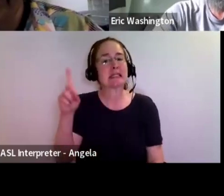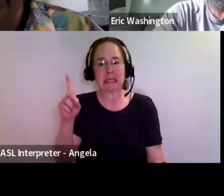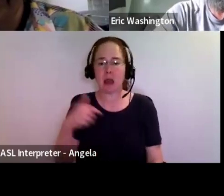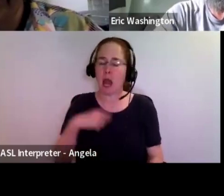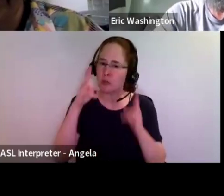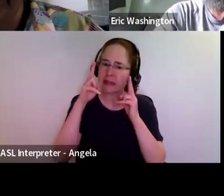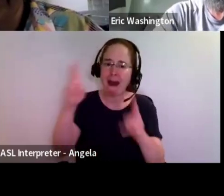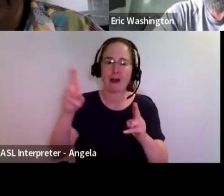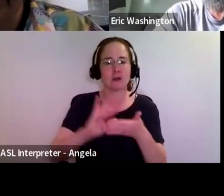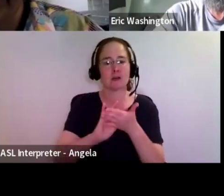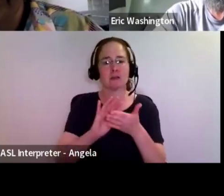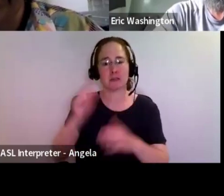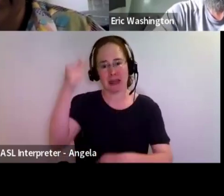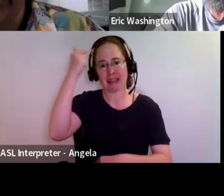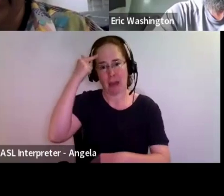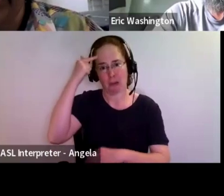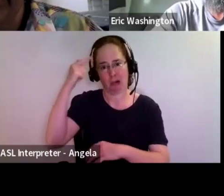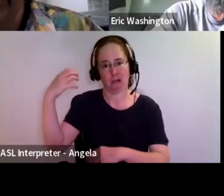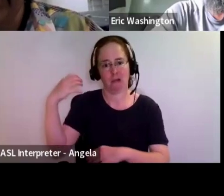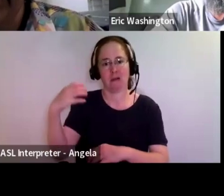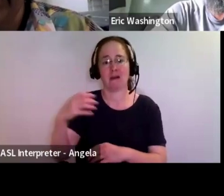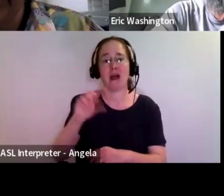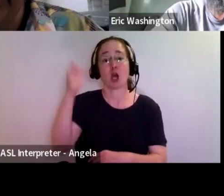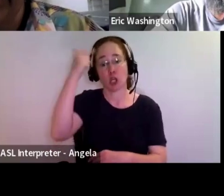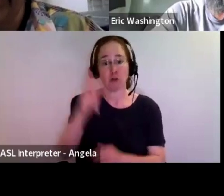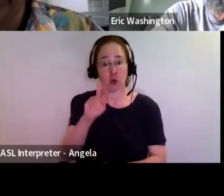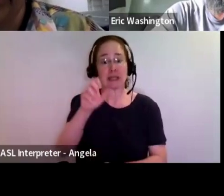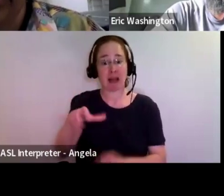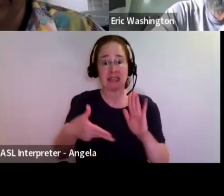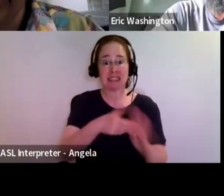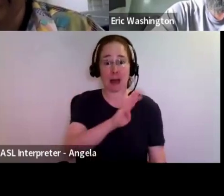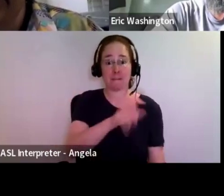be the capital when Governor Kelly signed bill SB 15 to